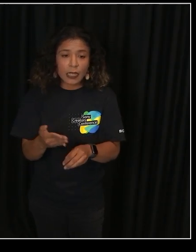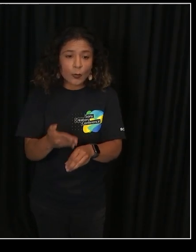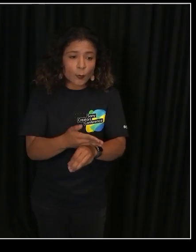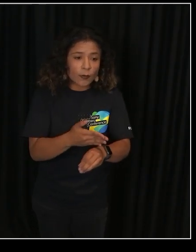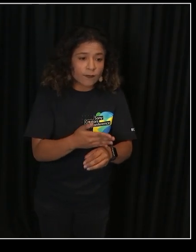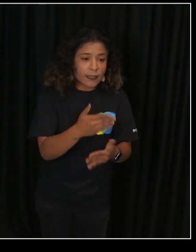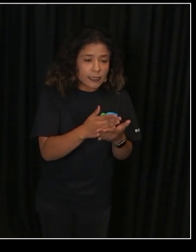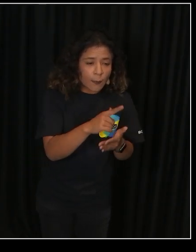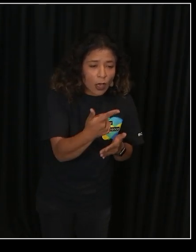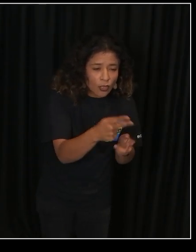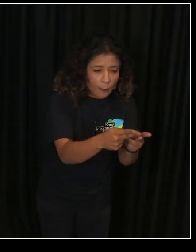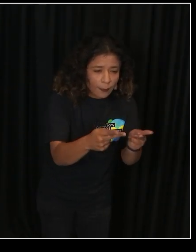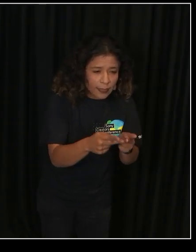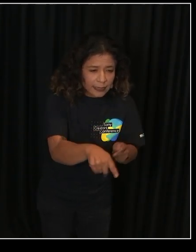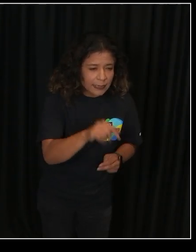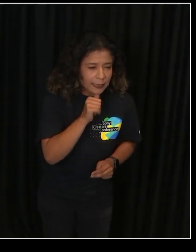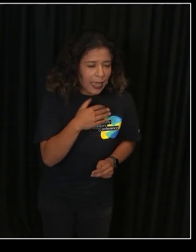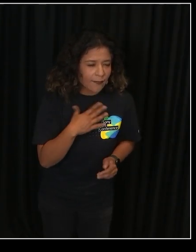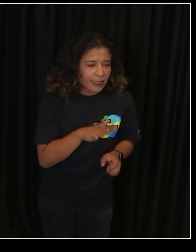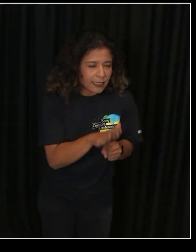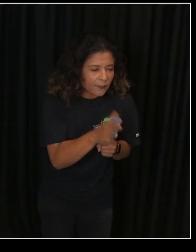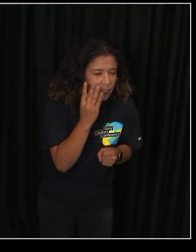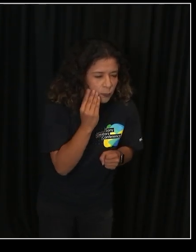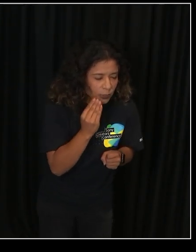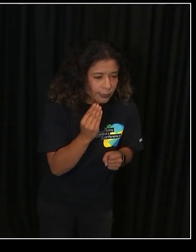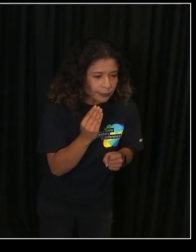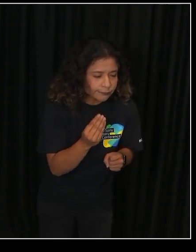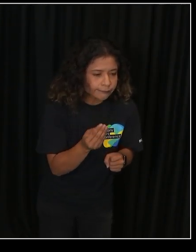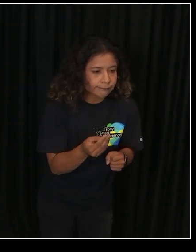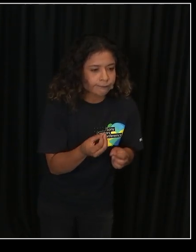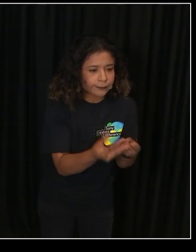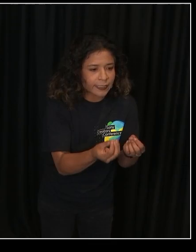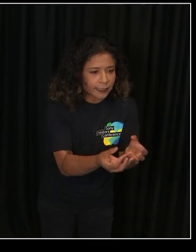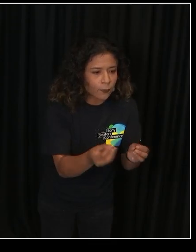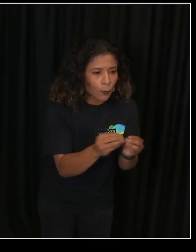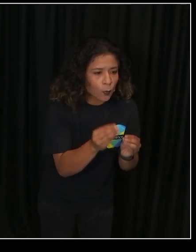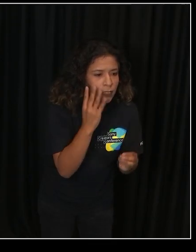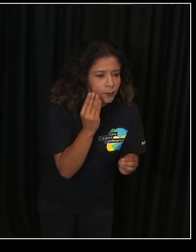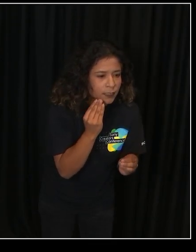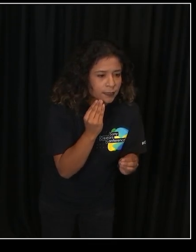the agent wasn't getting enough experience, and then we went back and had a rematch.